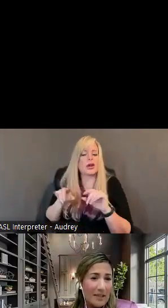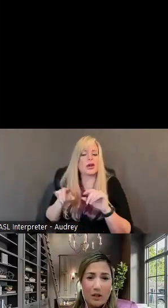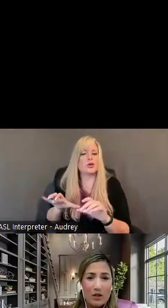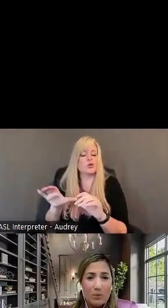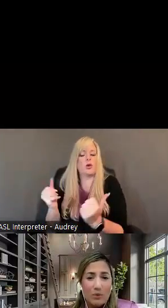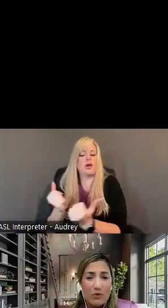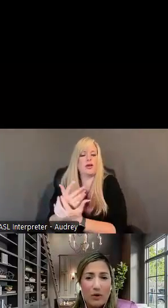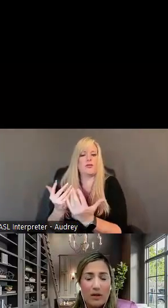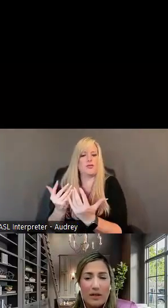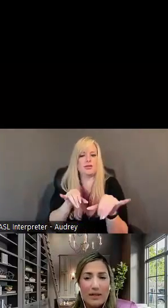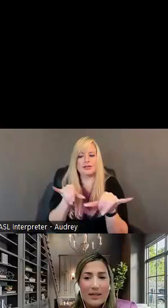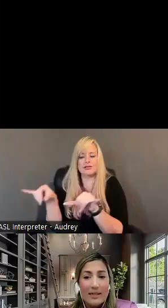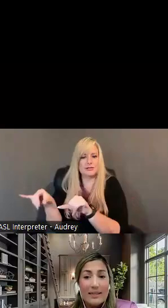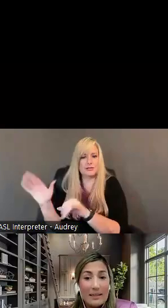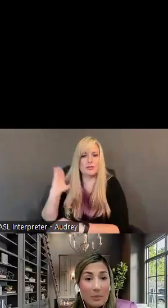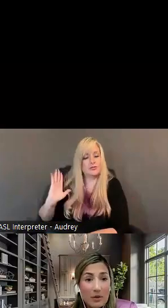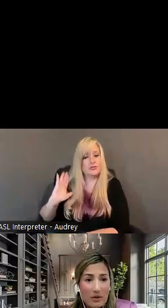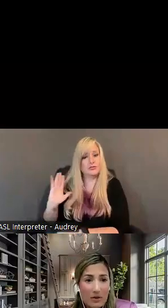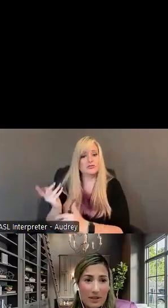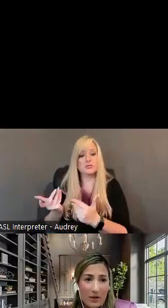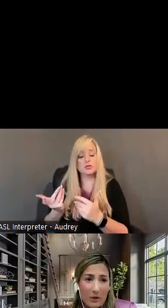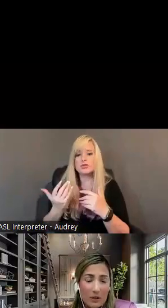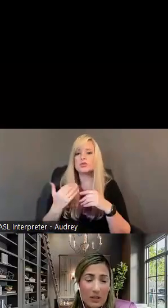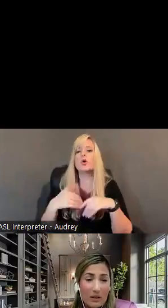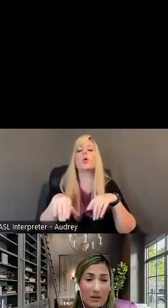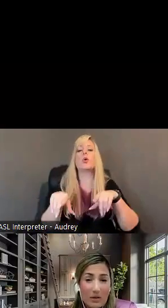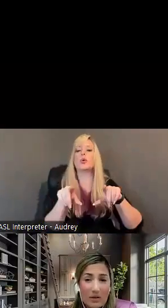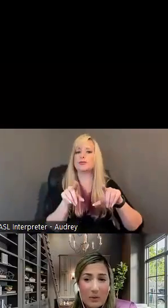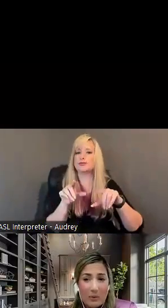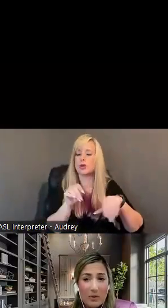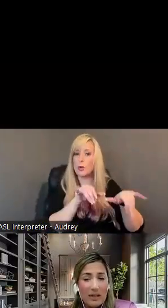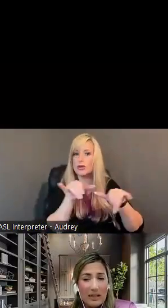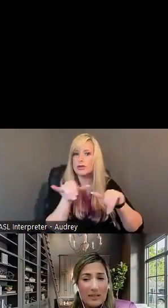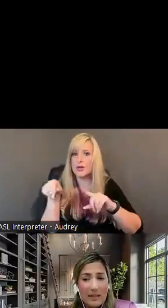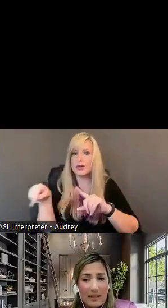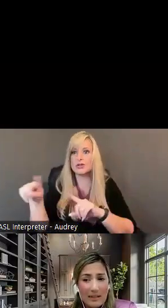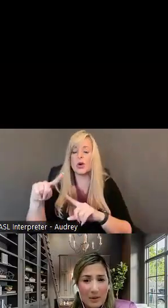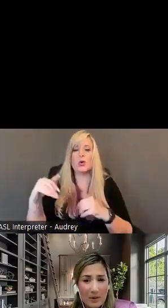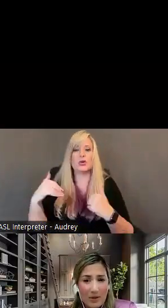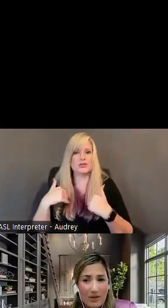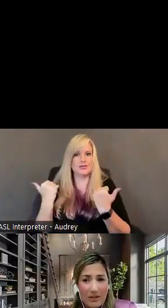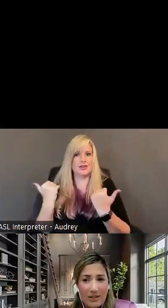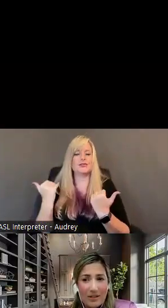could do before. Similarly to those young adults with mood and anxiety disorders,